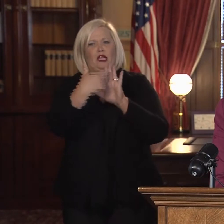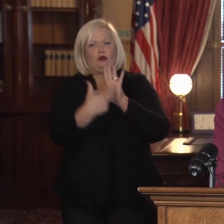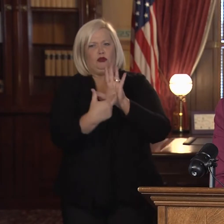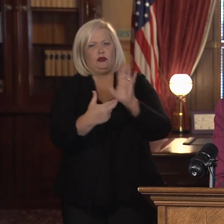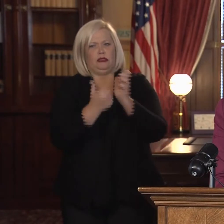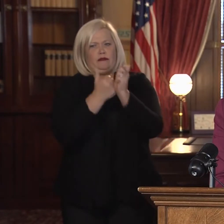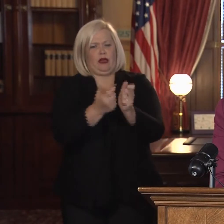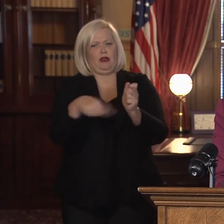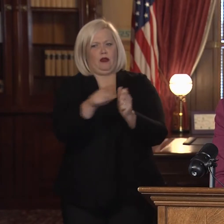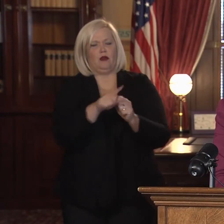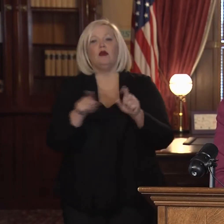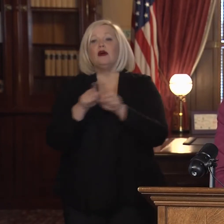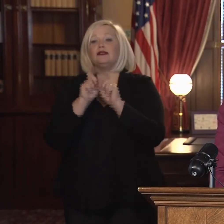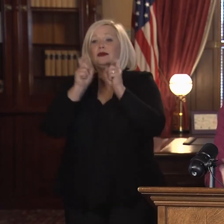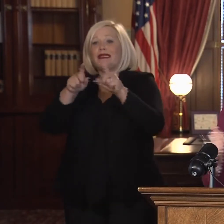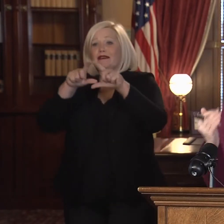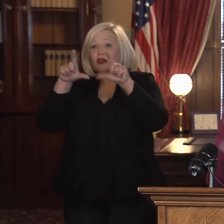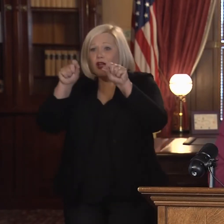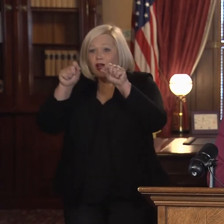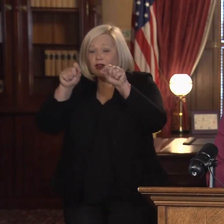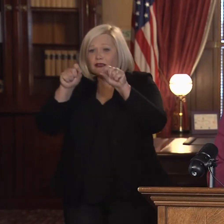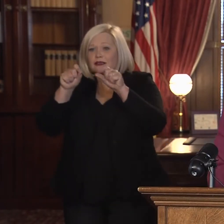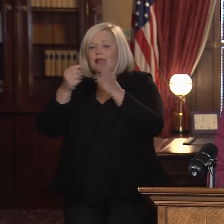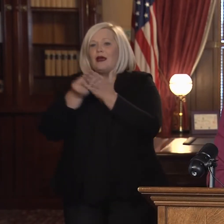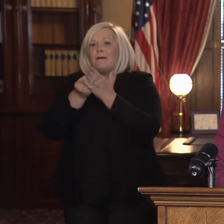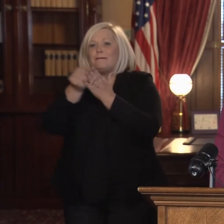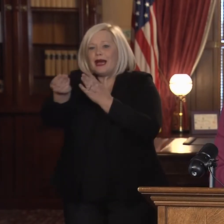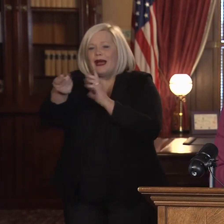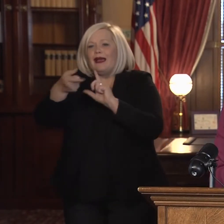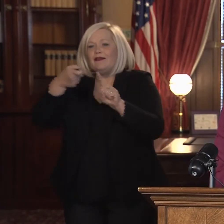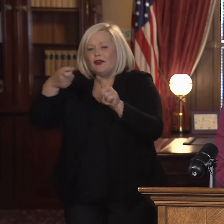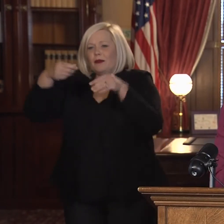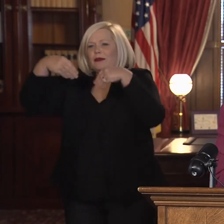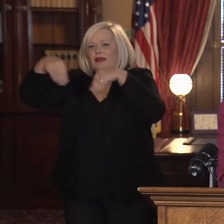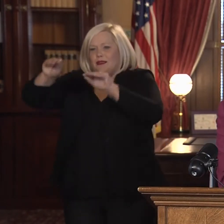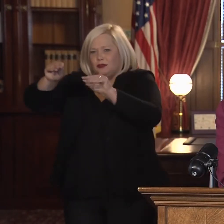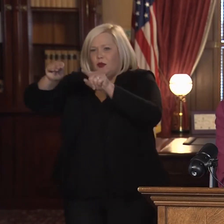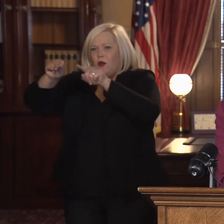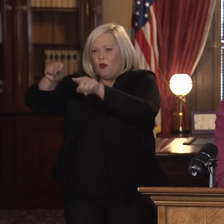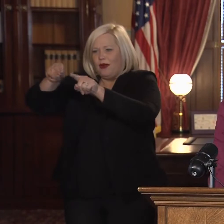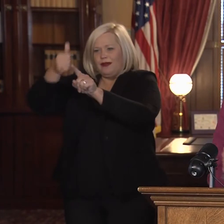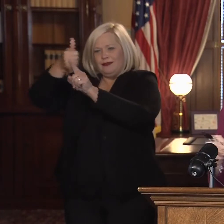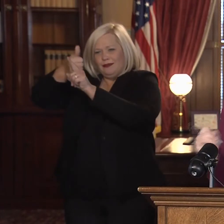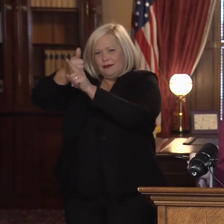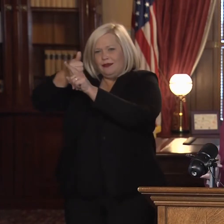YOU MAKE A PURCHASE. PAY ATTENTION WHEN YOU PURCHASE GIFT CARDS.